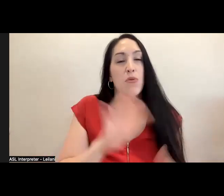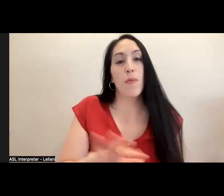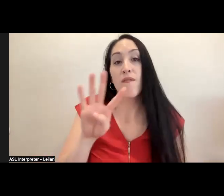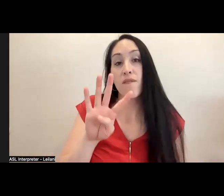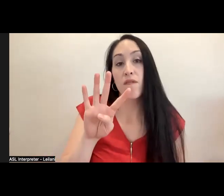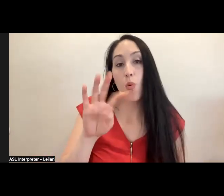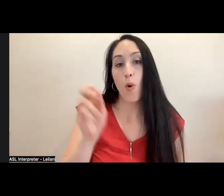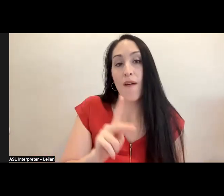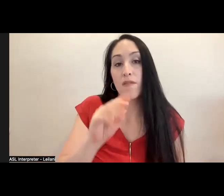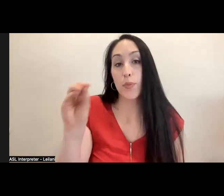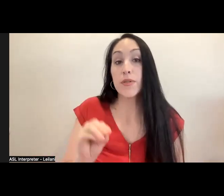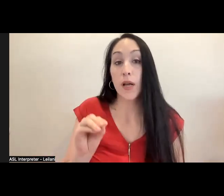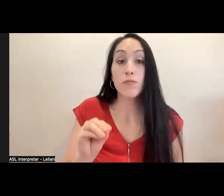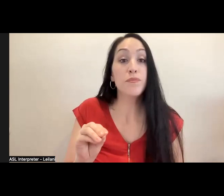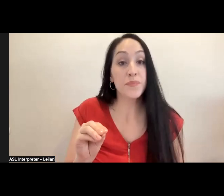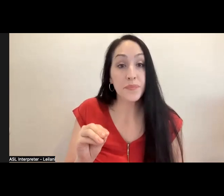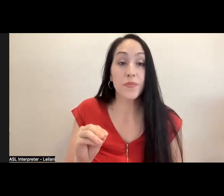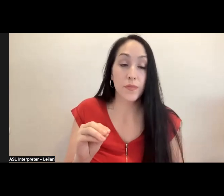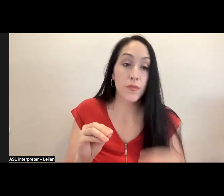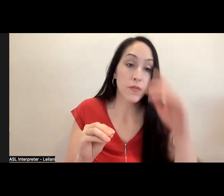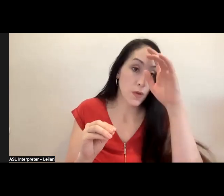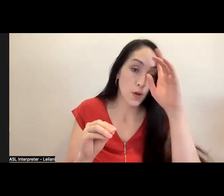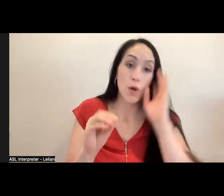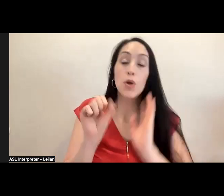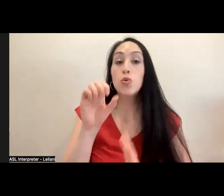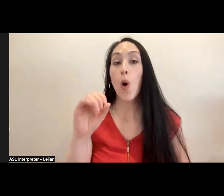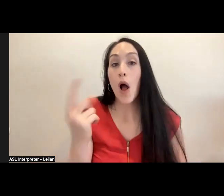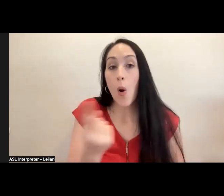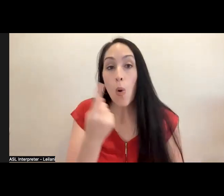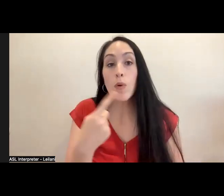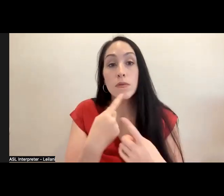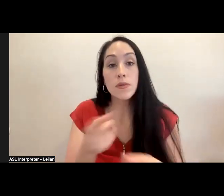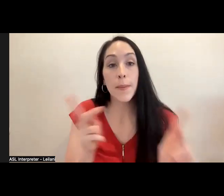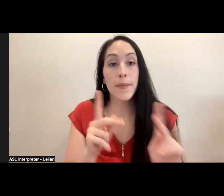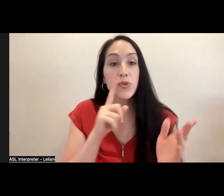11:48:30 So always welcome individuals, check out the performance under able United. It's